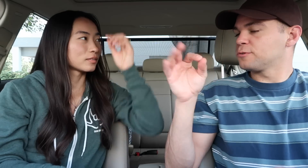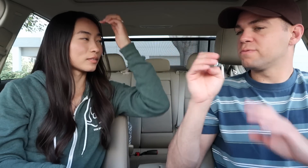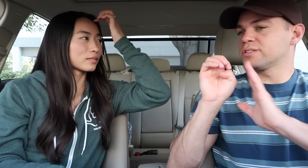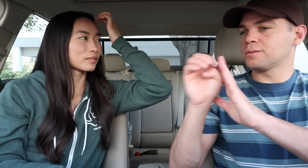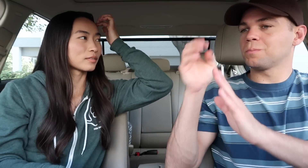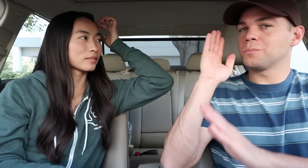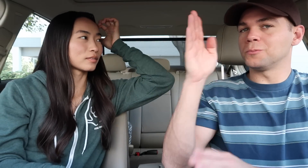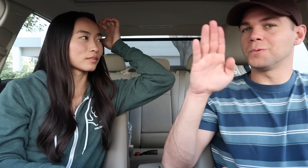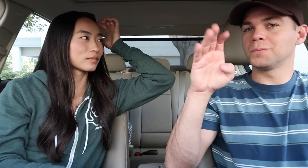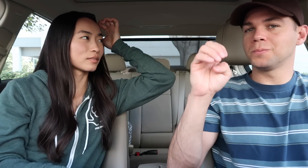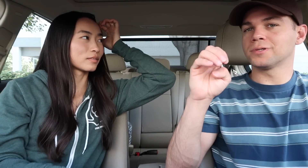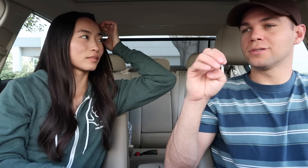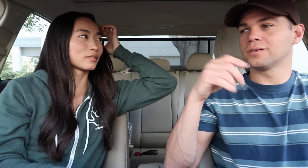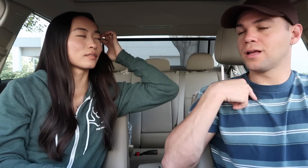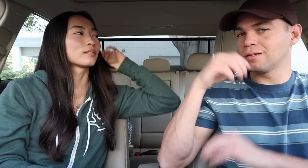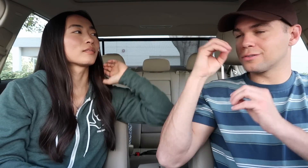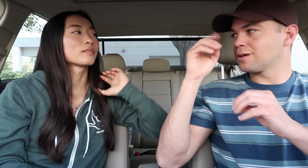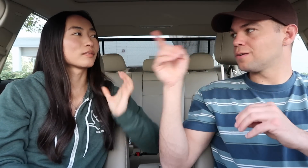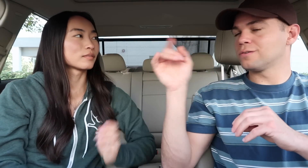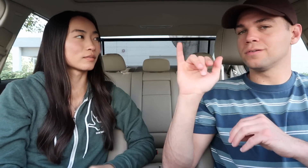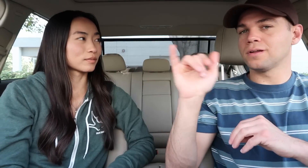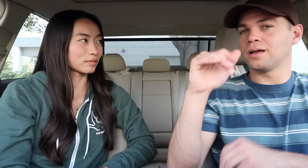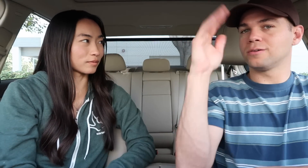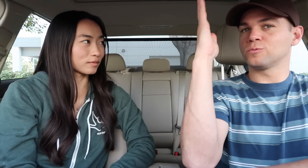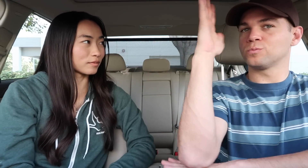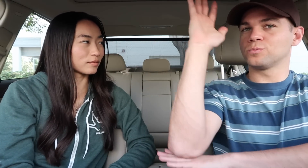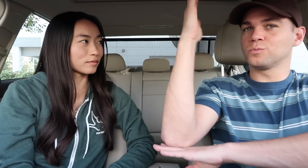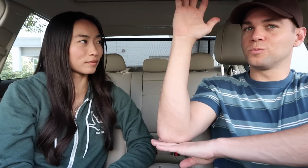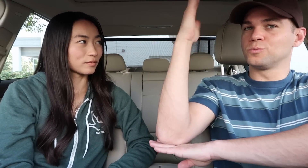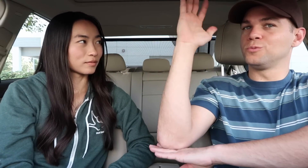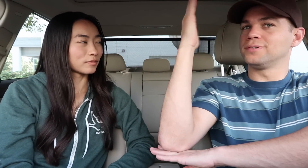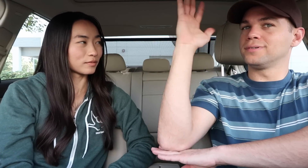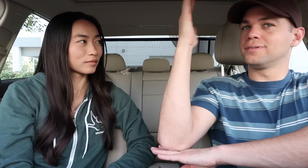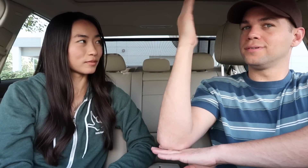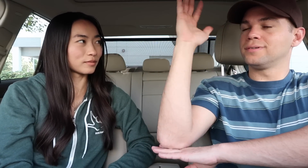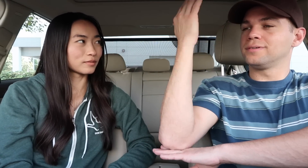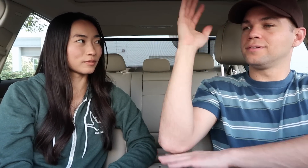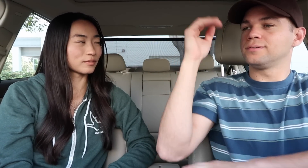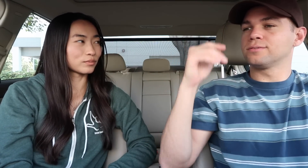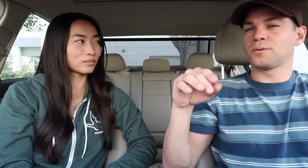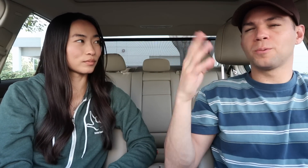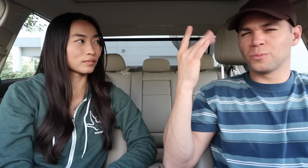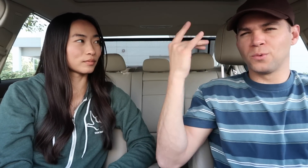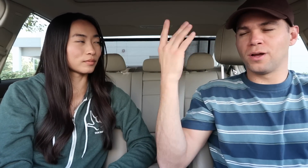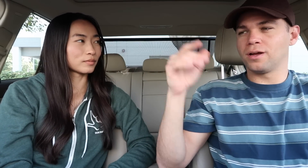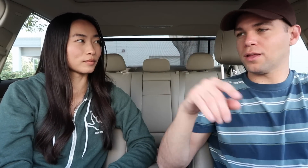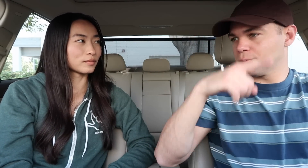perfect example would be I taught her something like "tree" you know why?